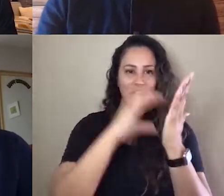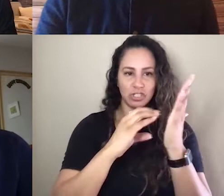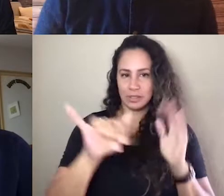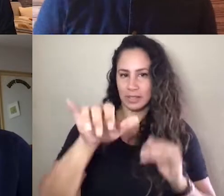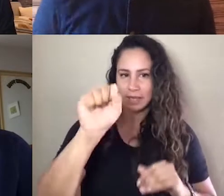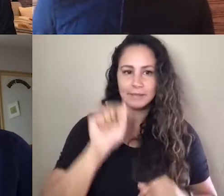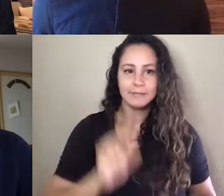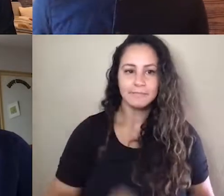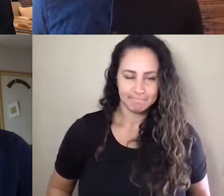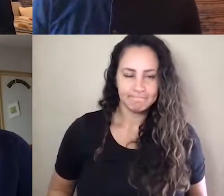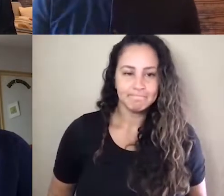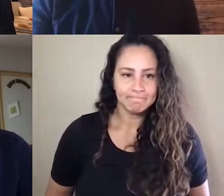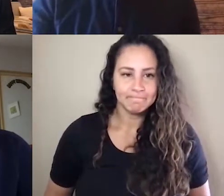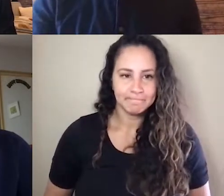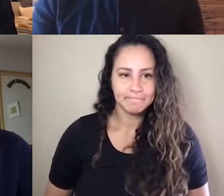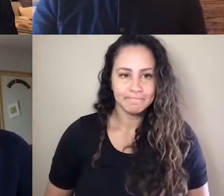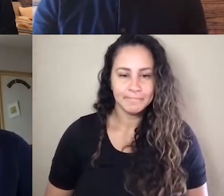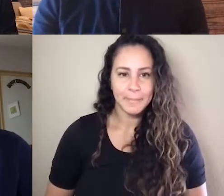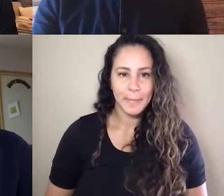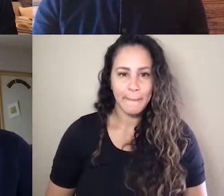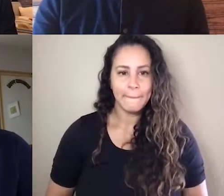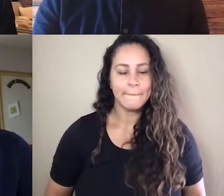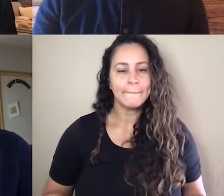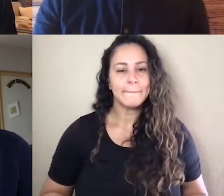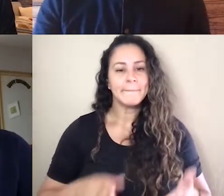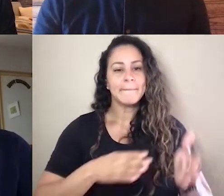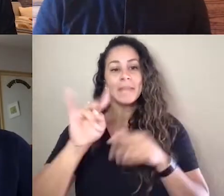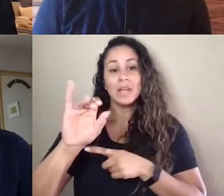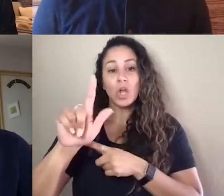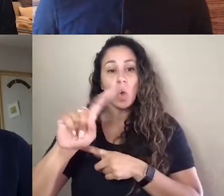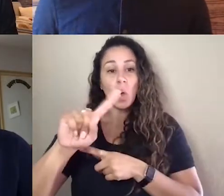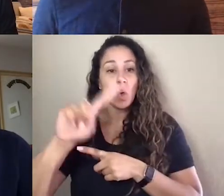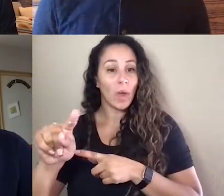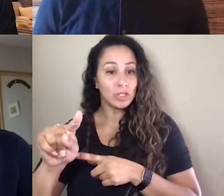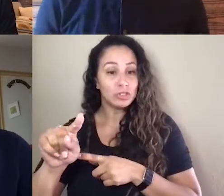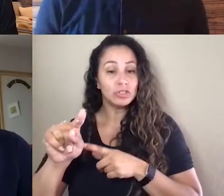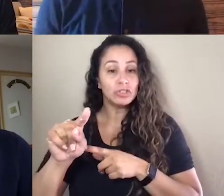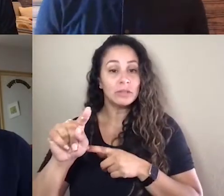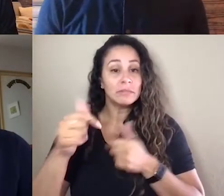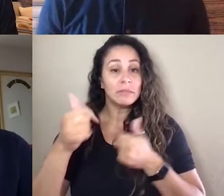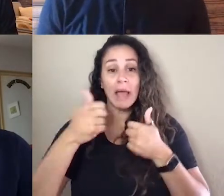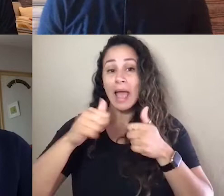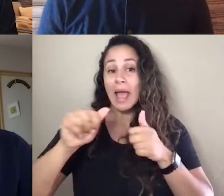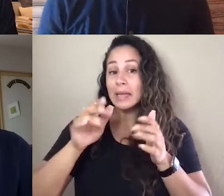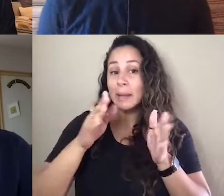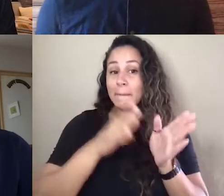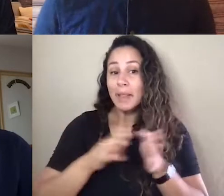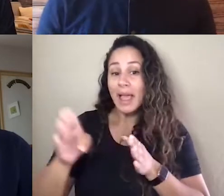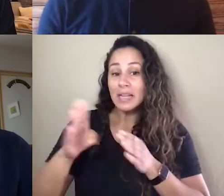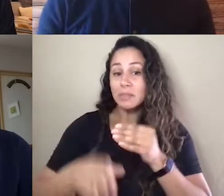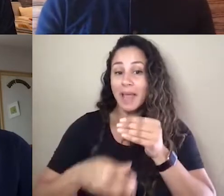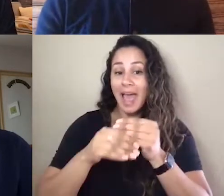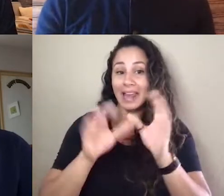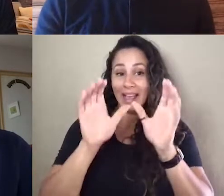AND ARE THERE ANY PLANS TO BE ADDING CLASSES TO THE SECTIONS?